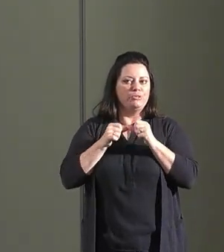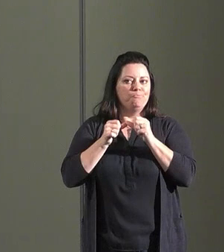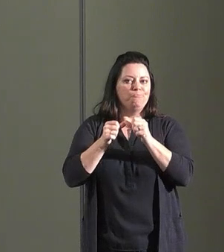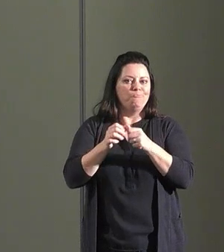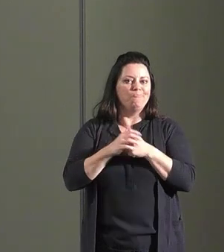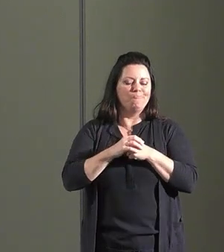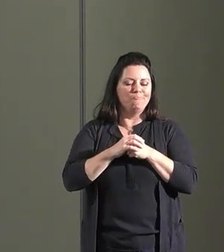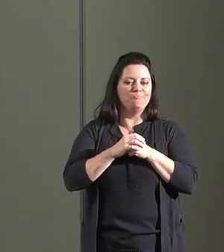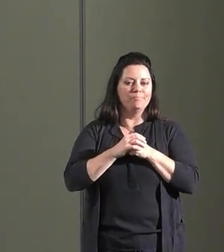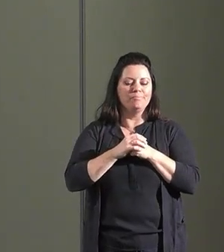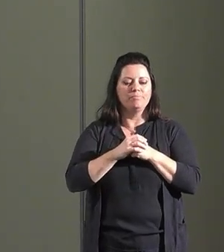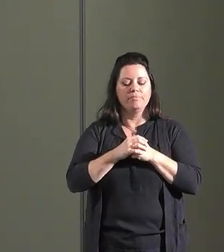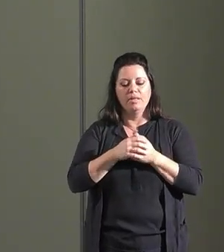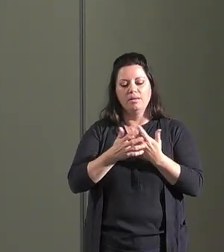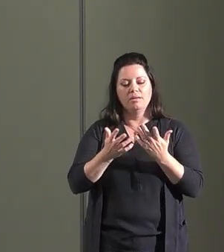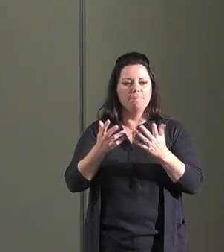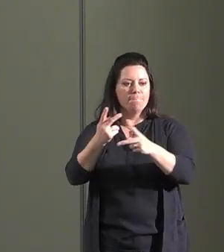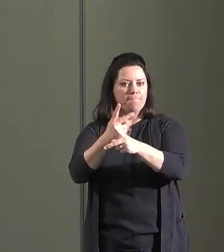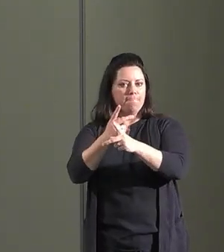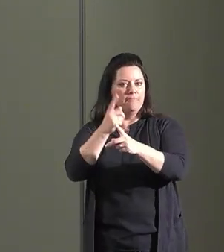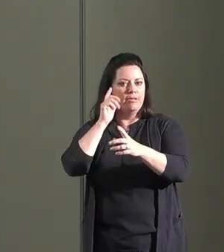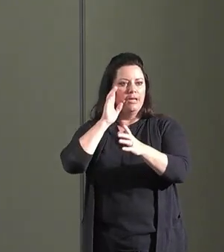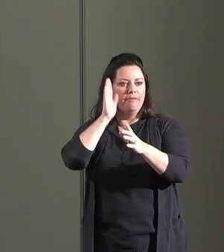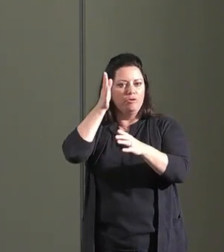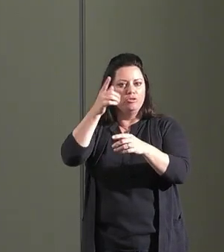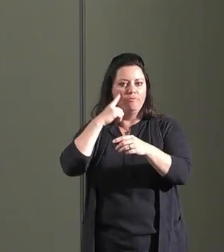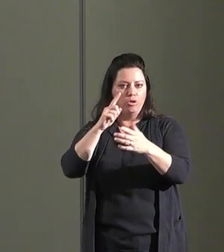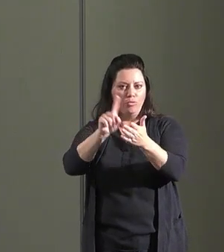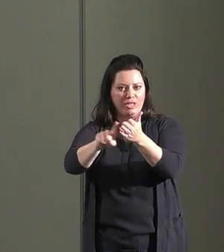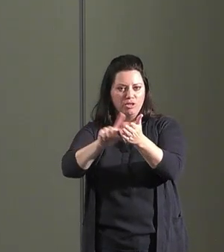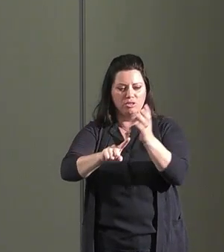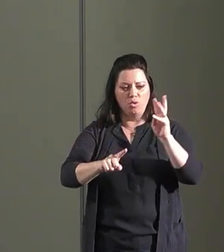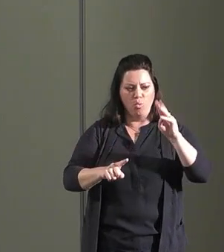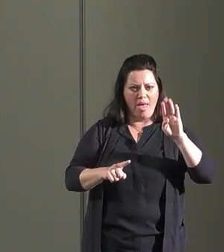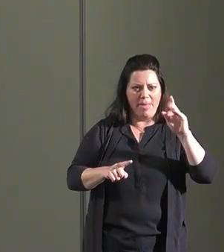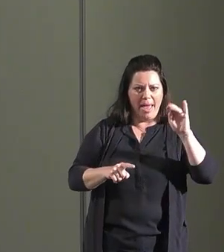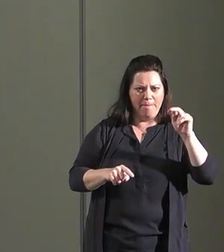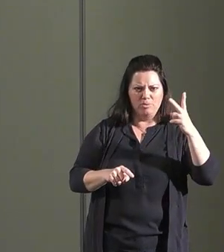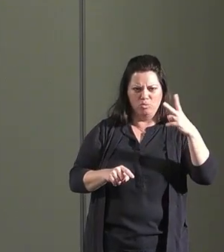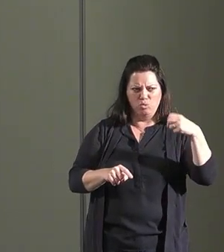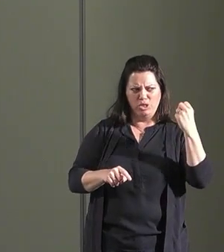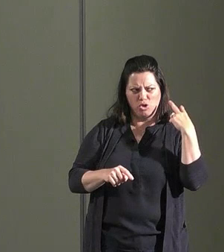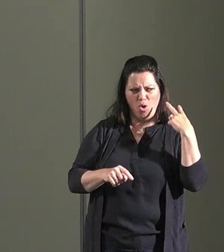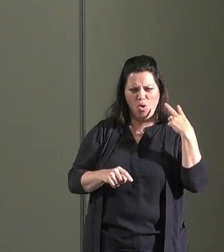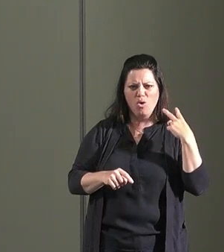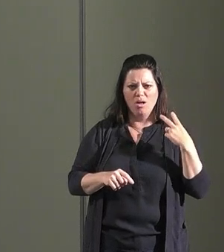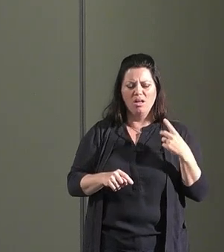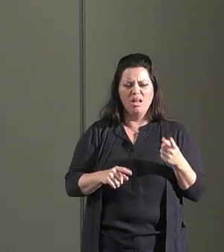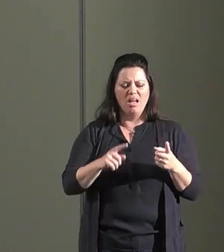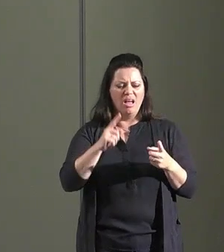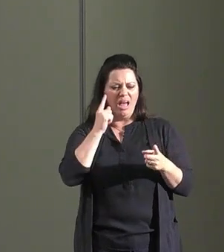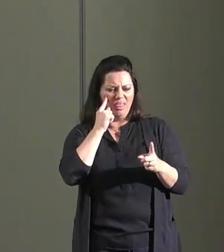about the future and research. I joined WebAIM two years ago. A little over. I do you think that work